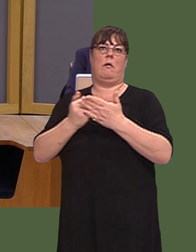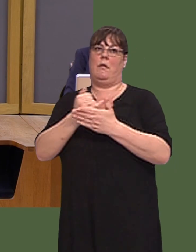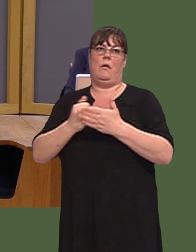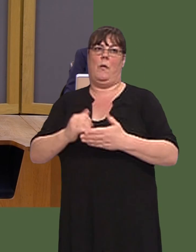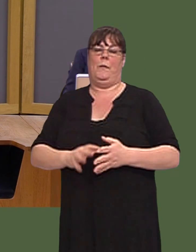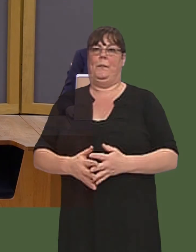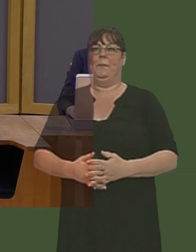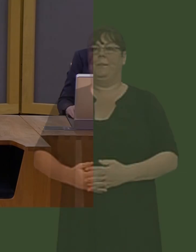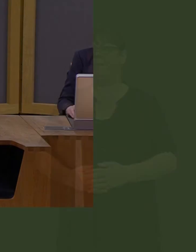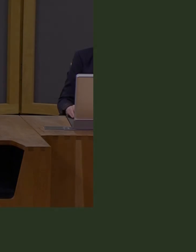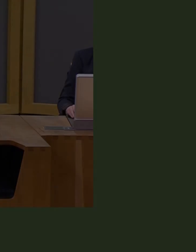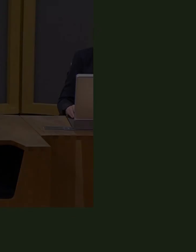Y Llywydd / The Llywydd: Thank you, First Minister.